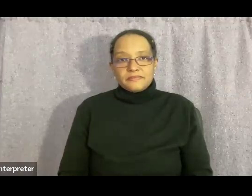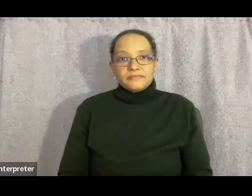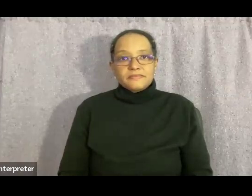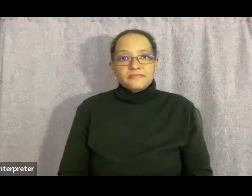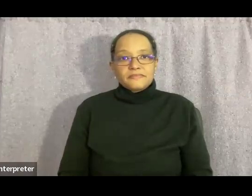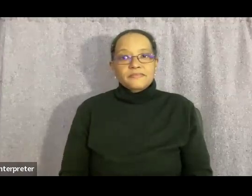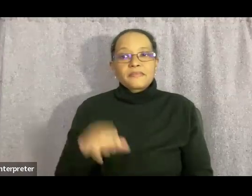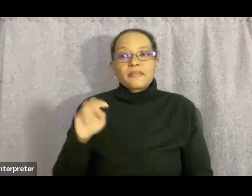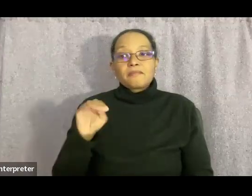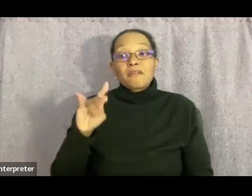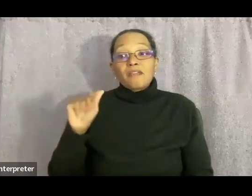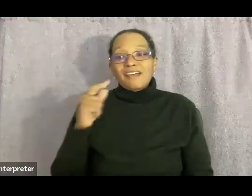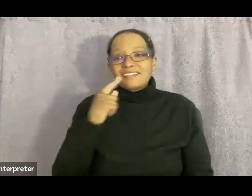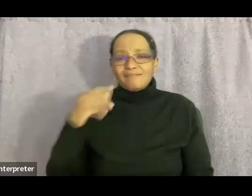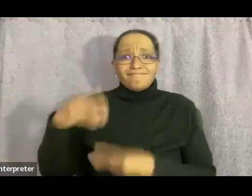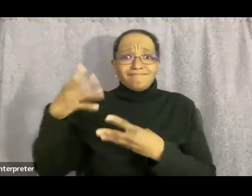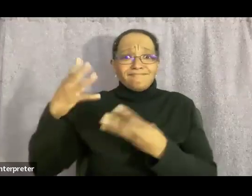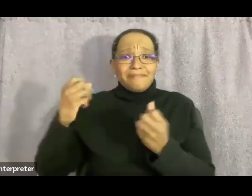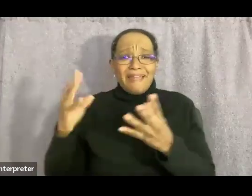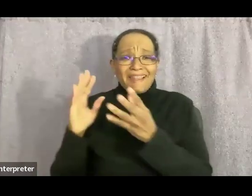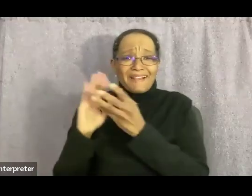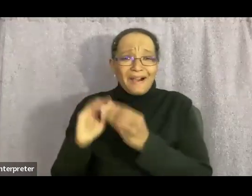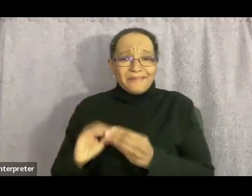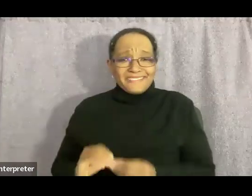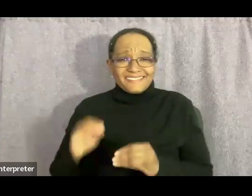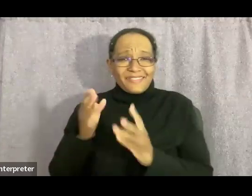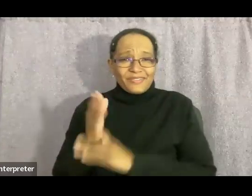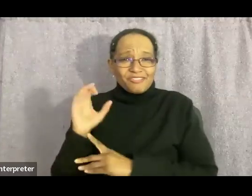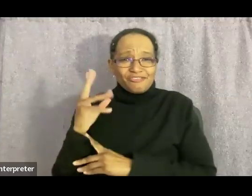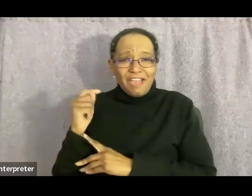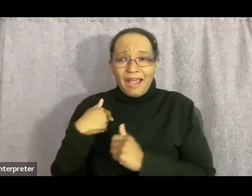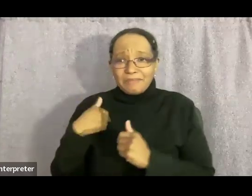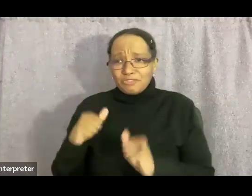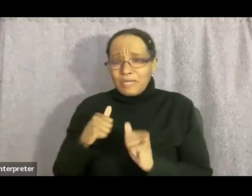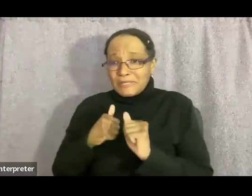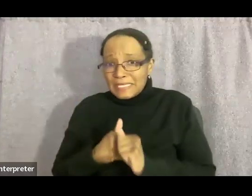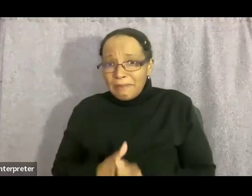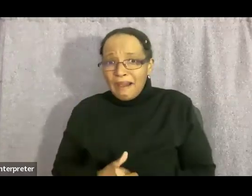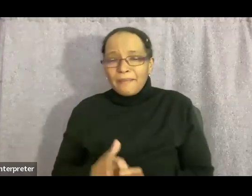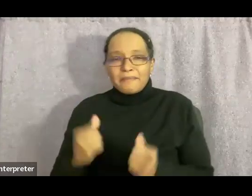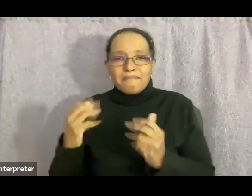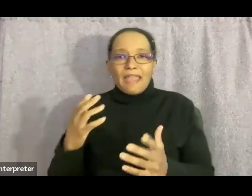So many comments. I'm trying to keep up here. Gratitude. No pressure.